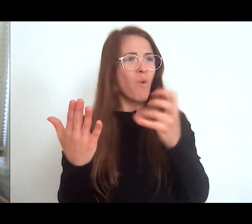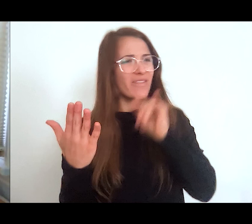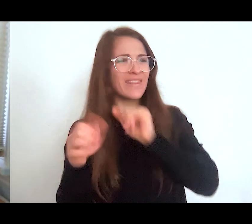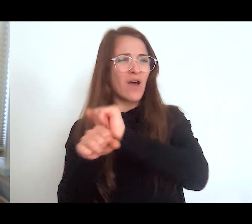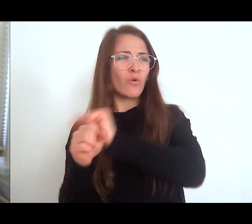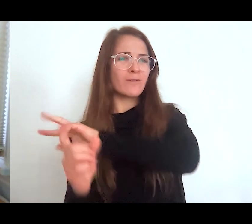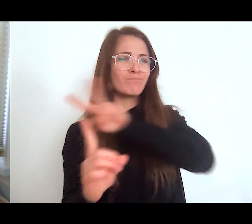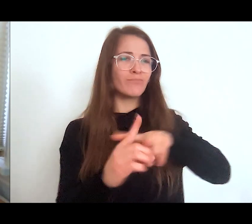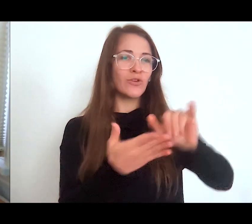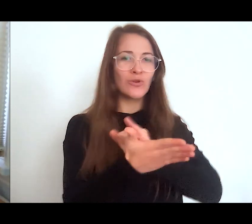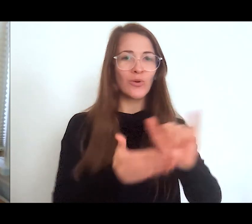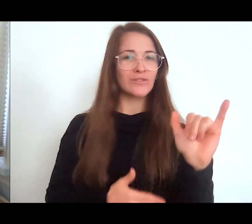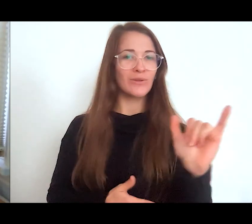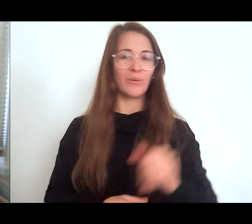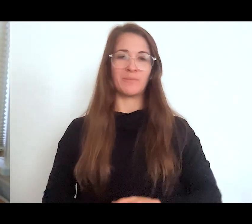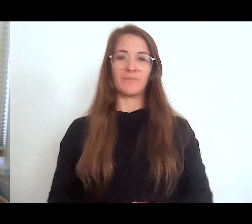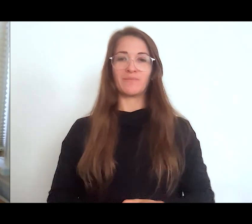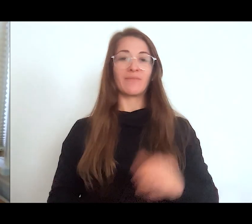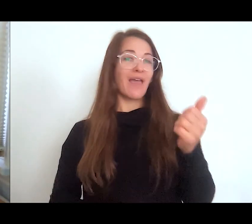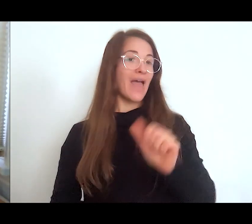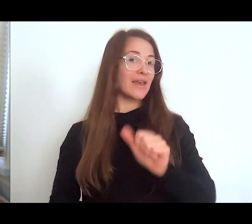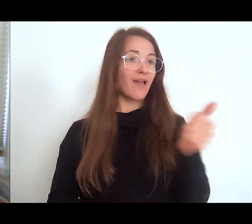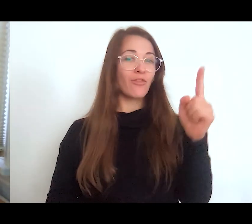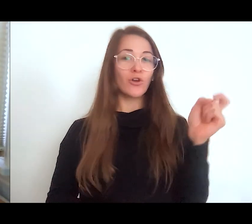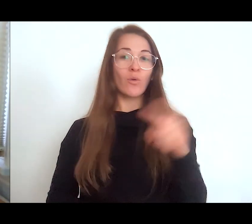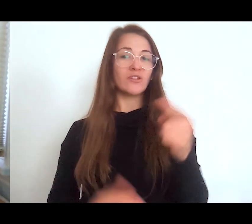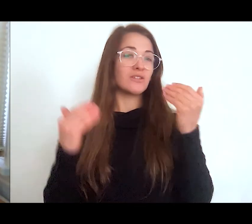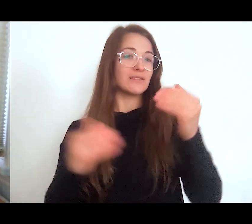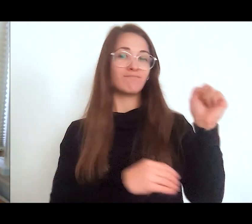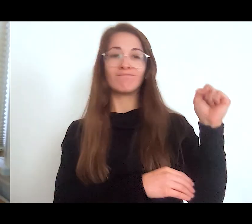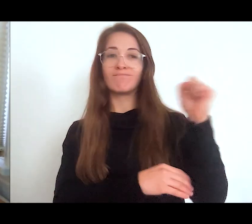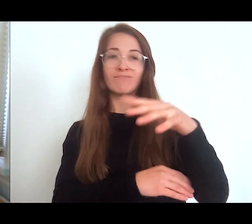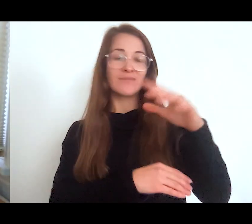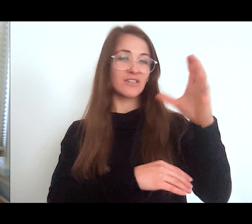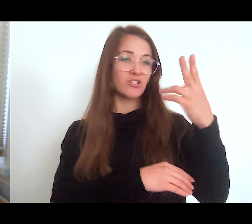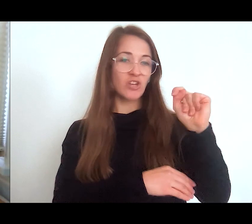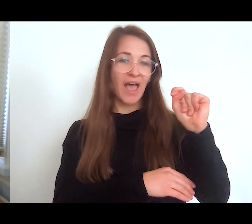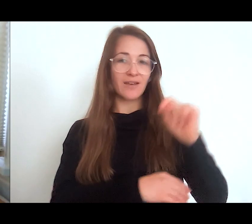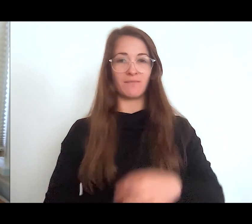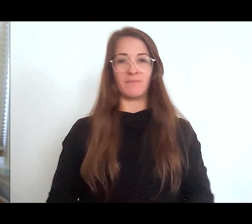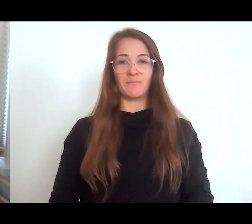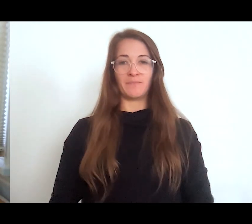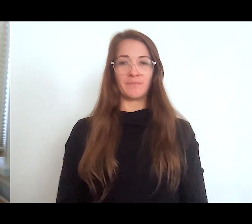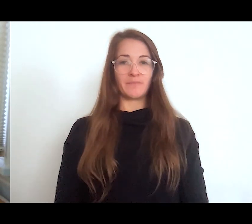AND WOW WE WOULD LOVE TO BRING THAT WORK TO NEW YORK. SO ANY OTHER QUESTIONS, FEEL